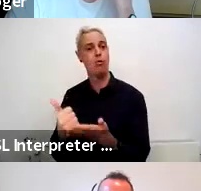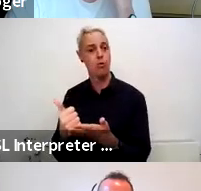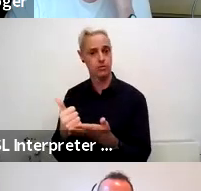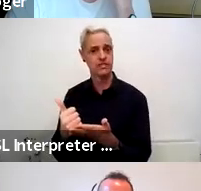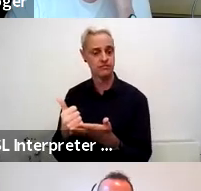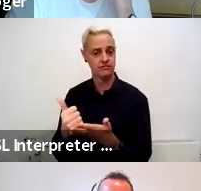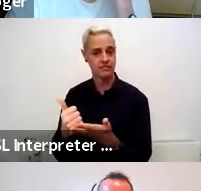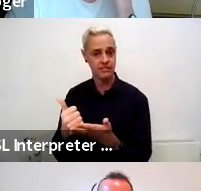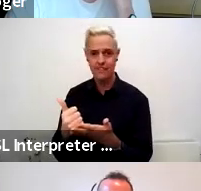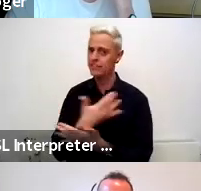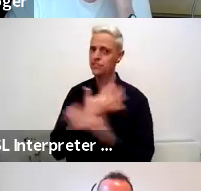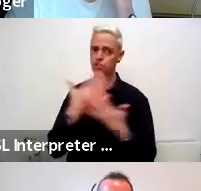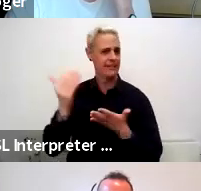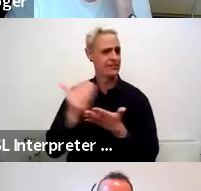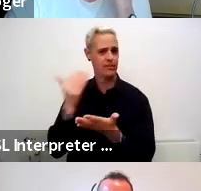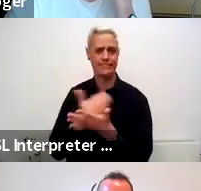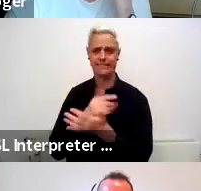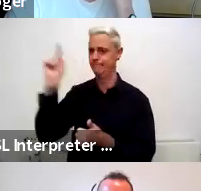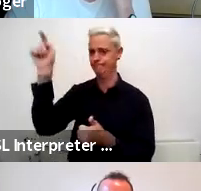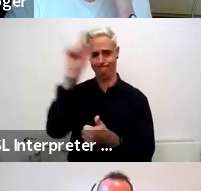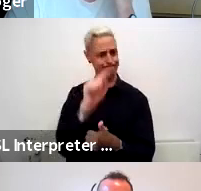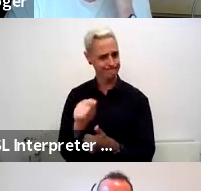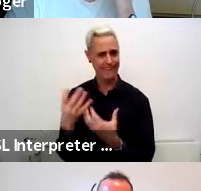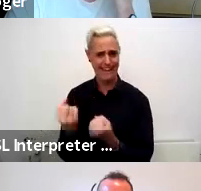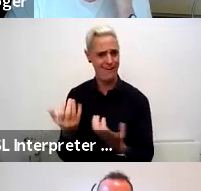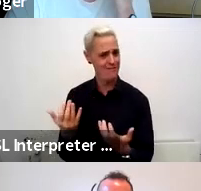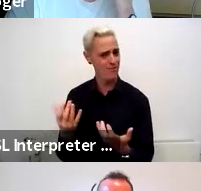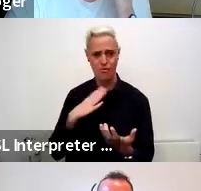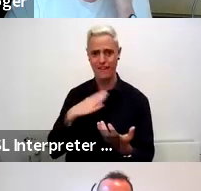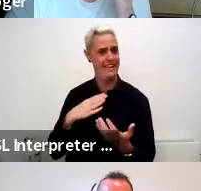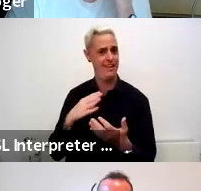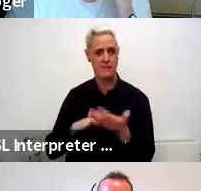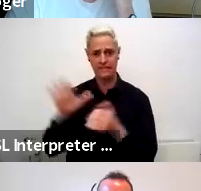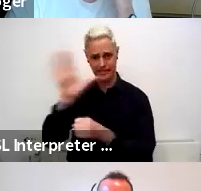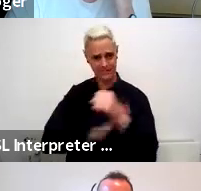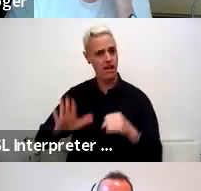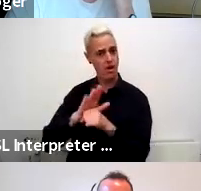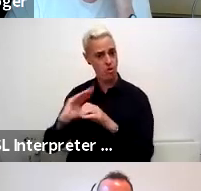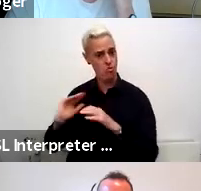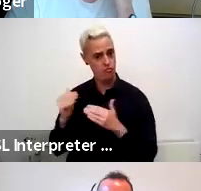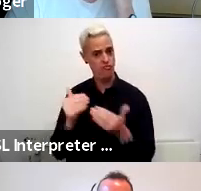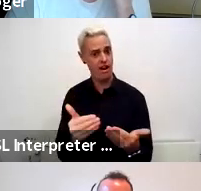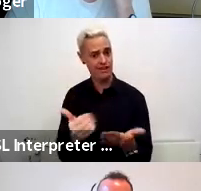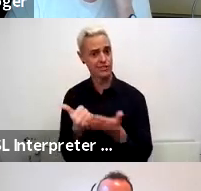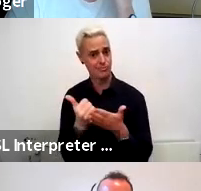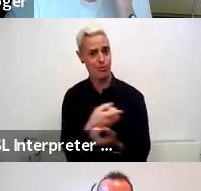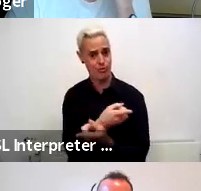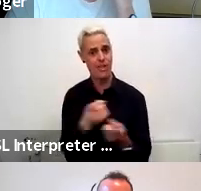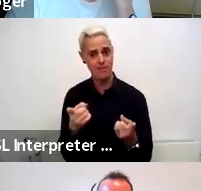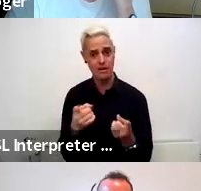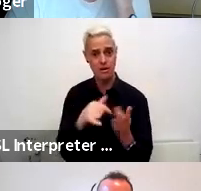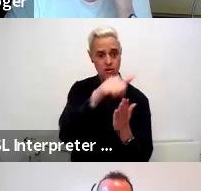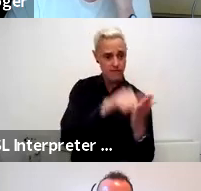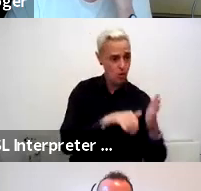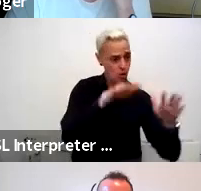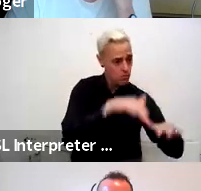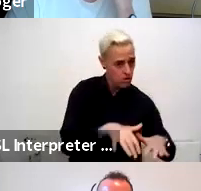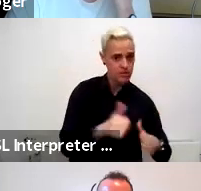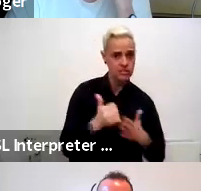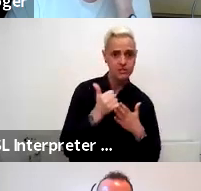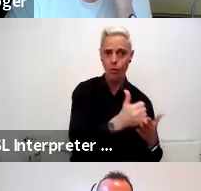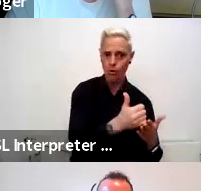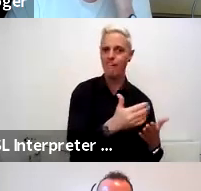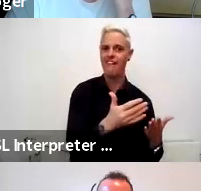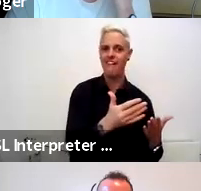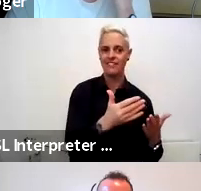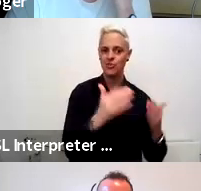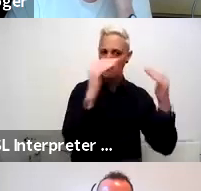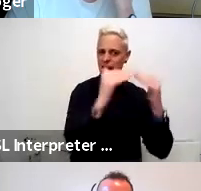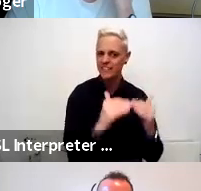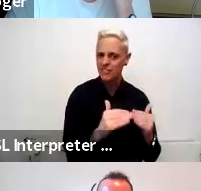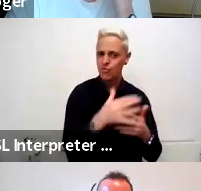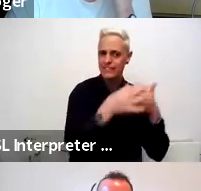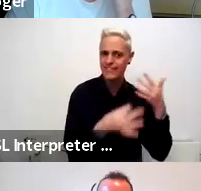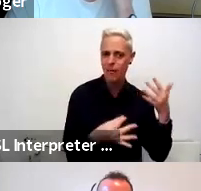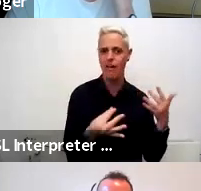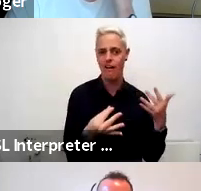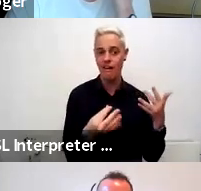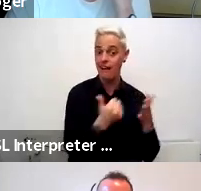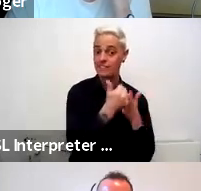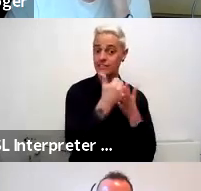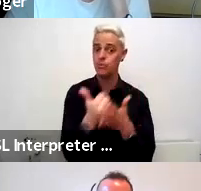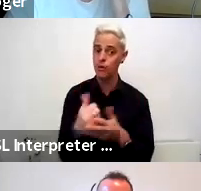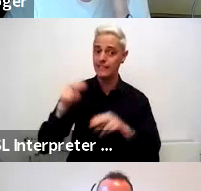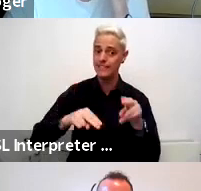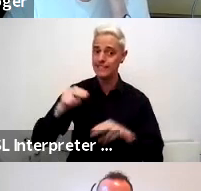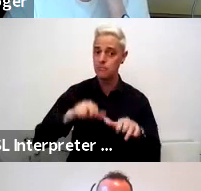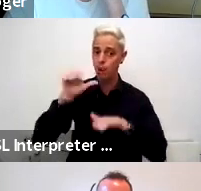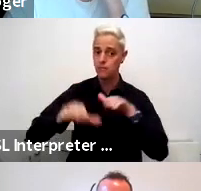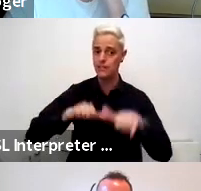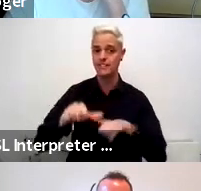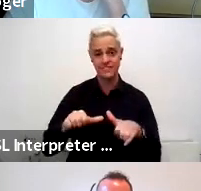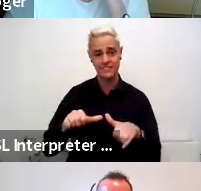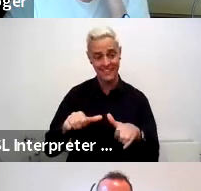There are a vast number of charities and you know around Greater Manchester who provide support and help in filling in forms in meeting the criteria, and in, in support during the, the assessments and what have you.